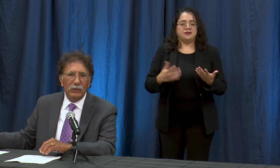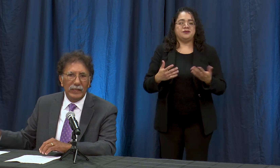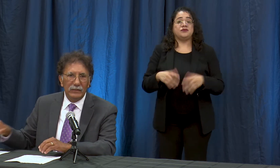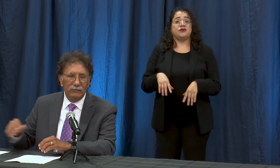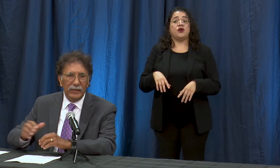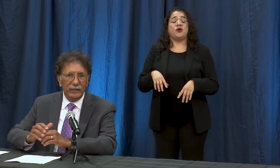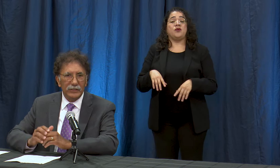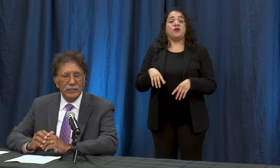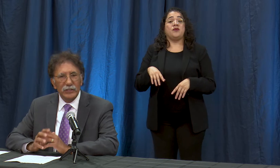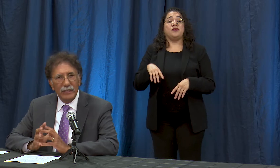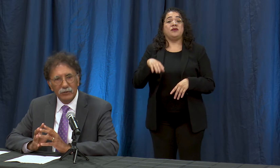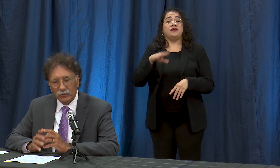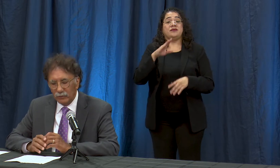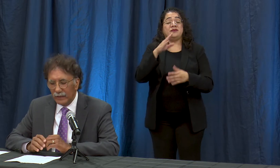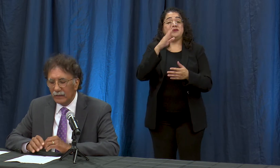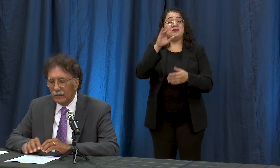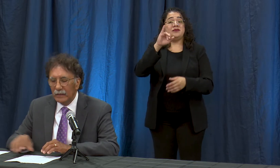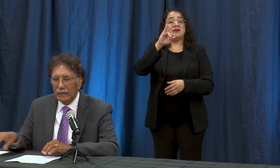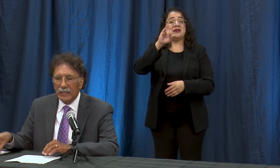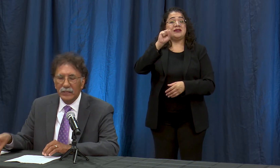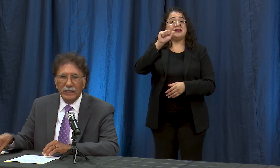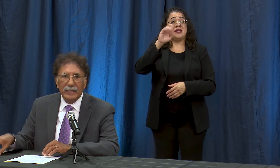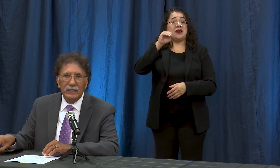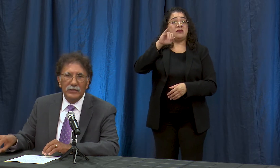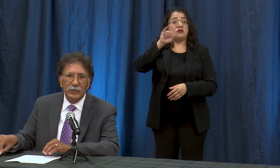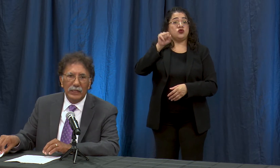director of Finance Sam Joumblat has done an excellent job